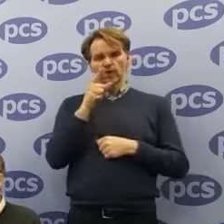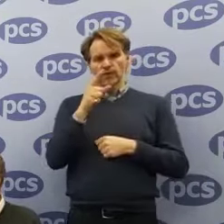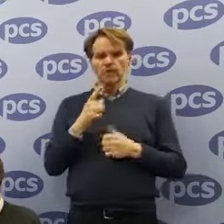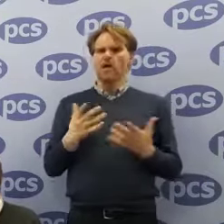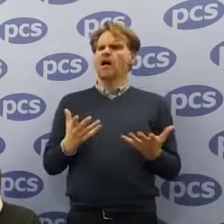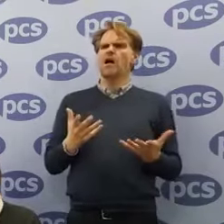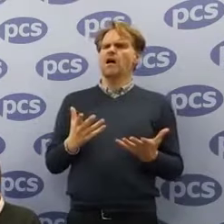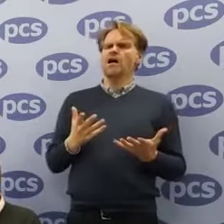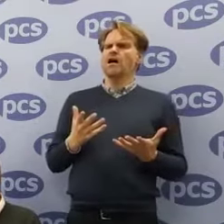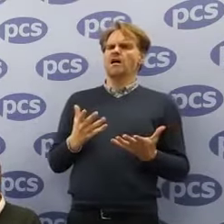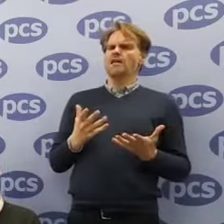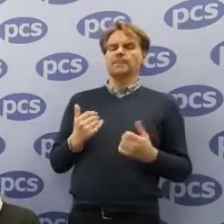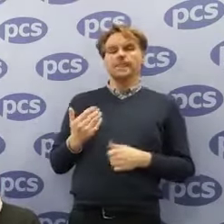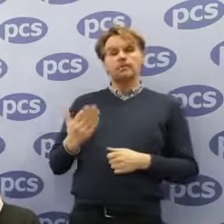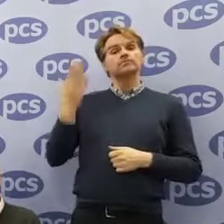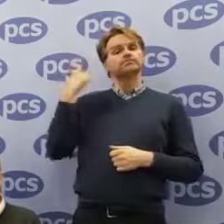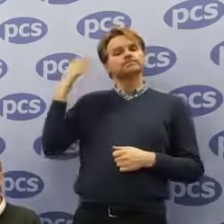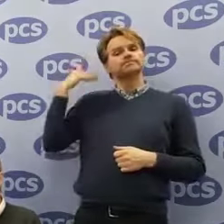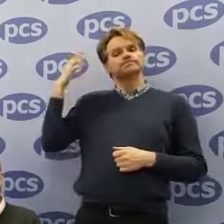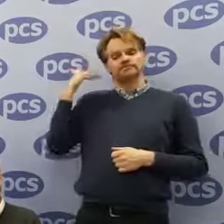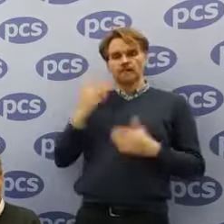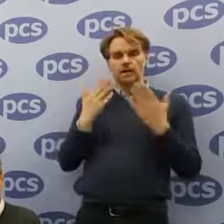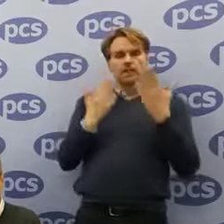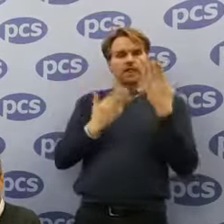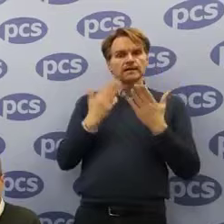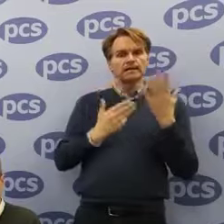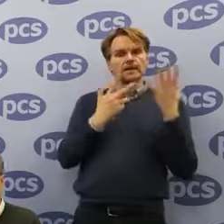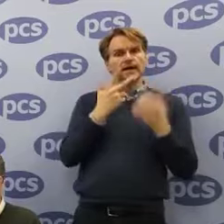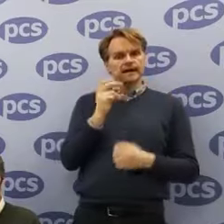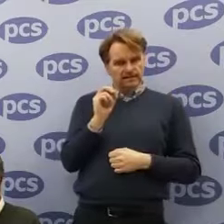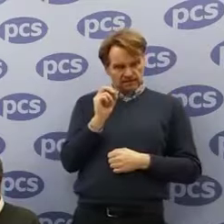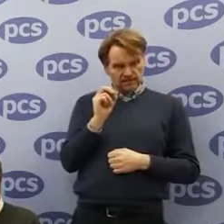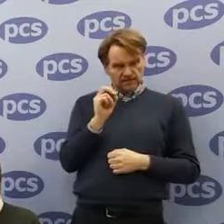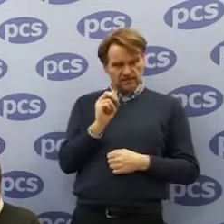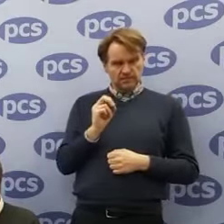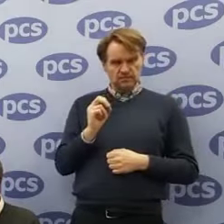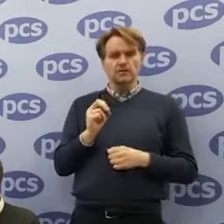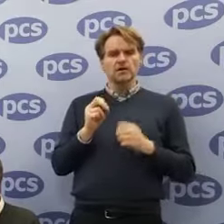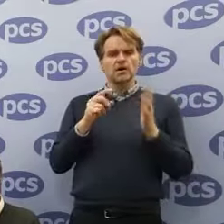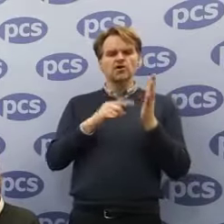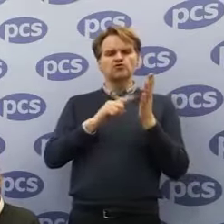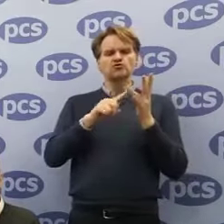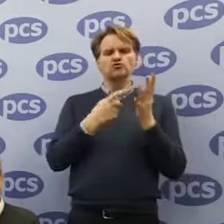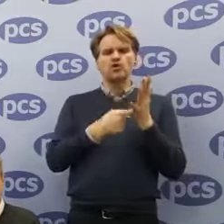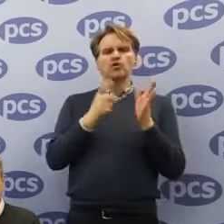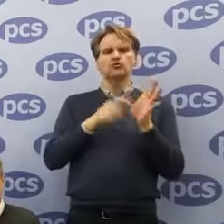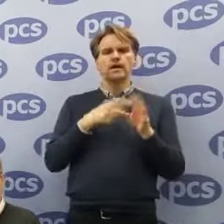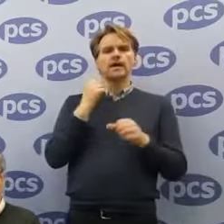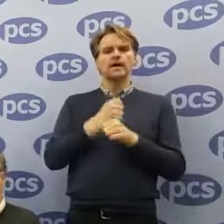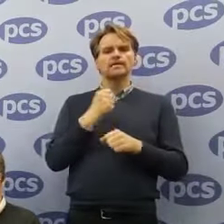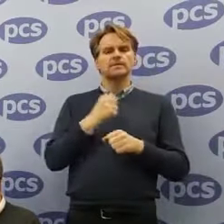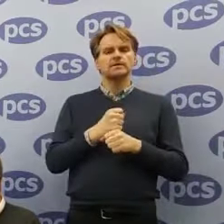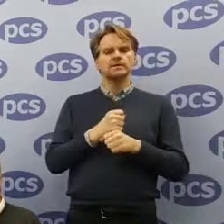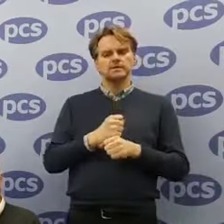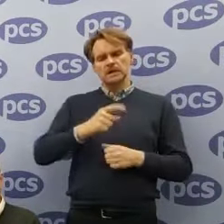realise that back in the 1980's you know, the Conservative government decided that they wanted to stop strikes so they introduced this law that said